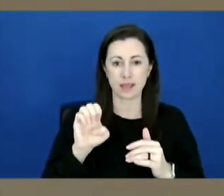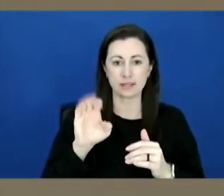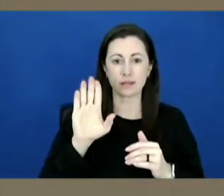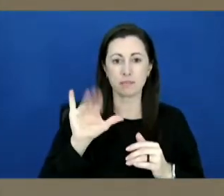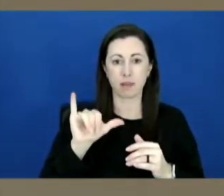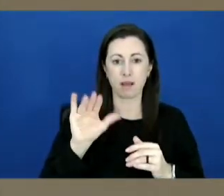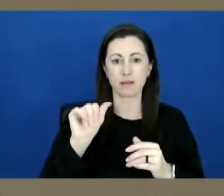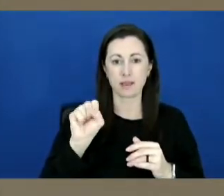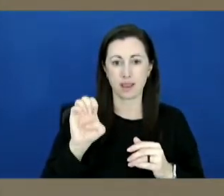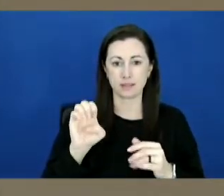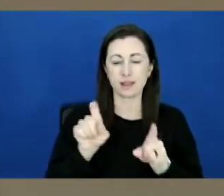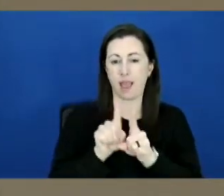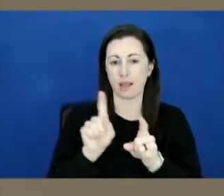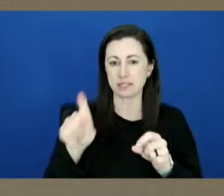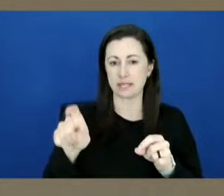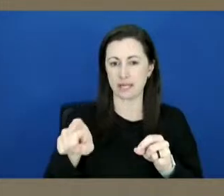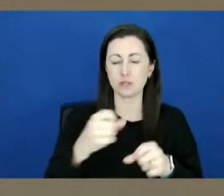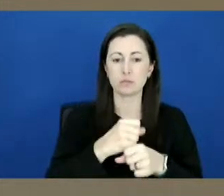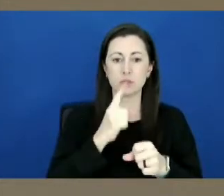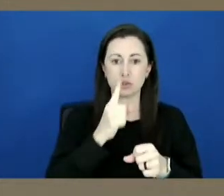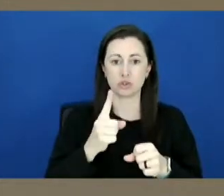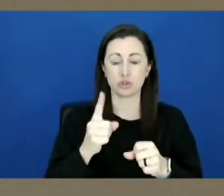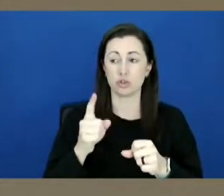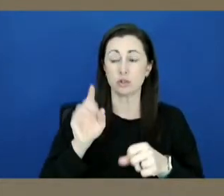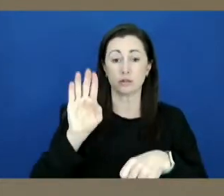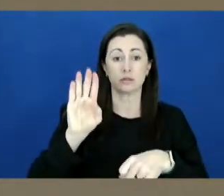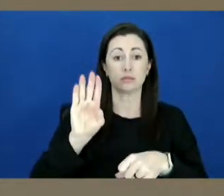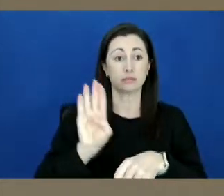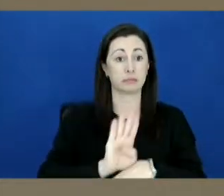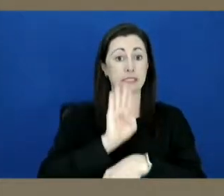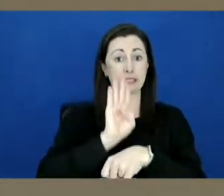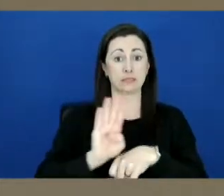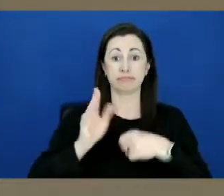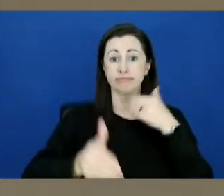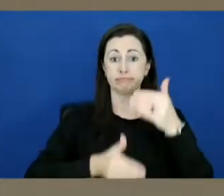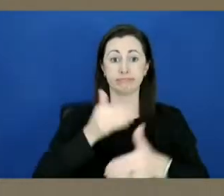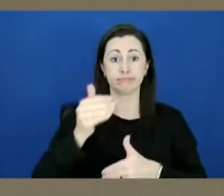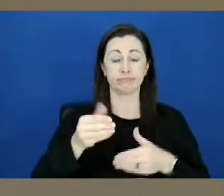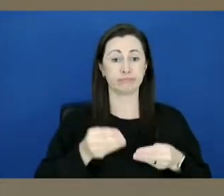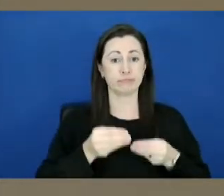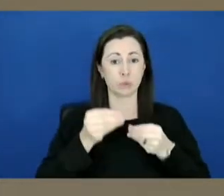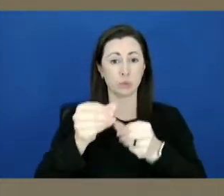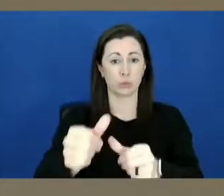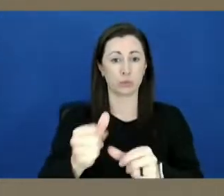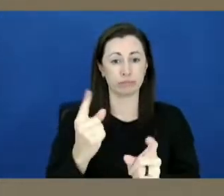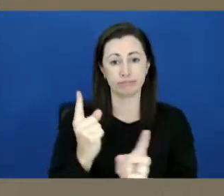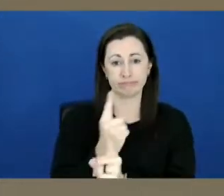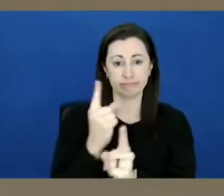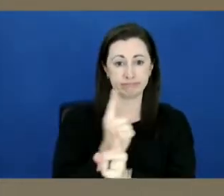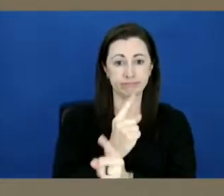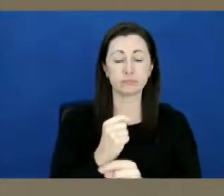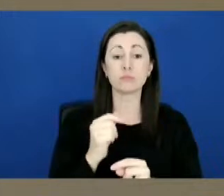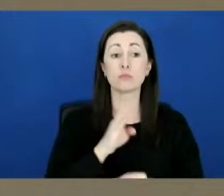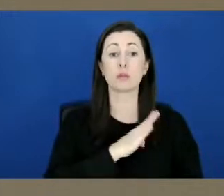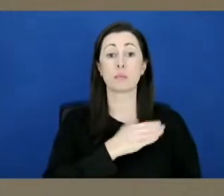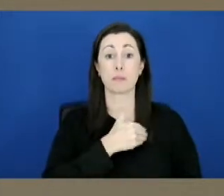ALTER THESE RULES ON A CASE BY